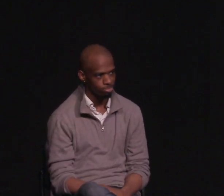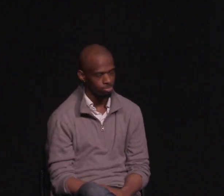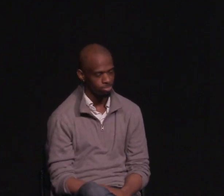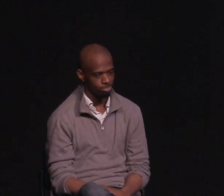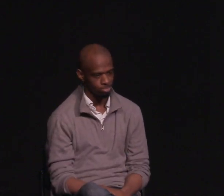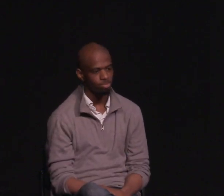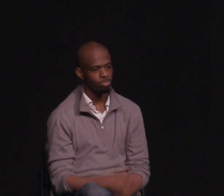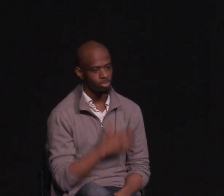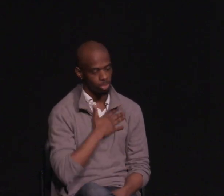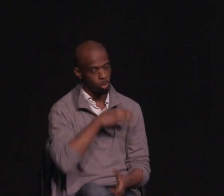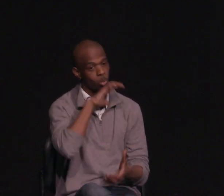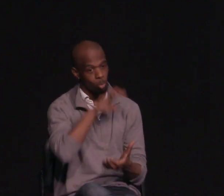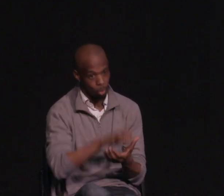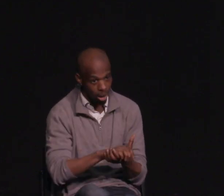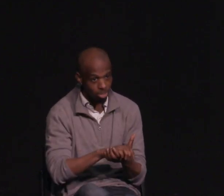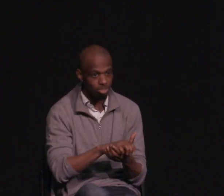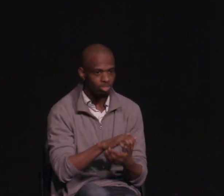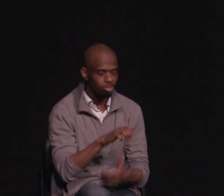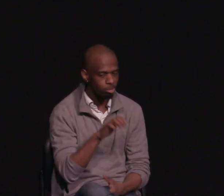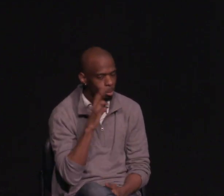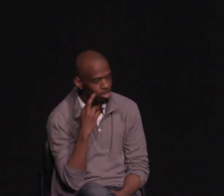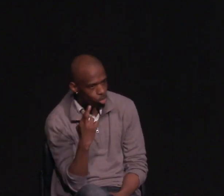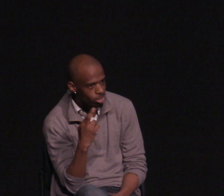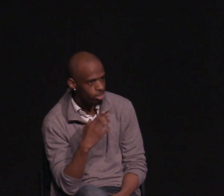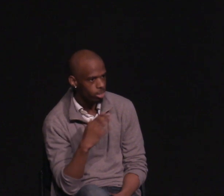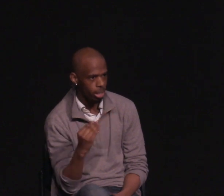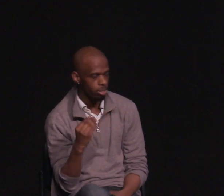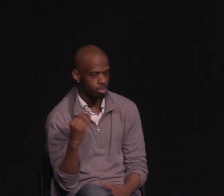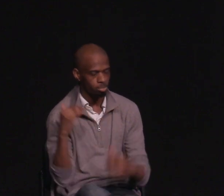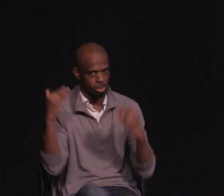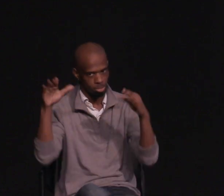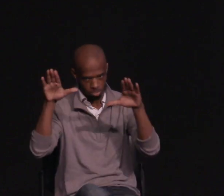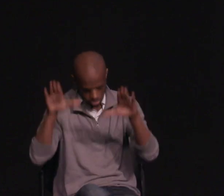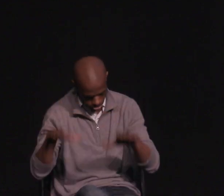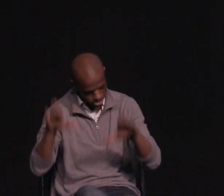My wife, best friend, and highest and biggest patron over